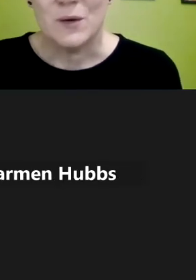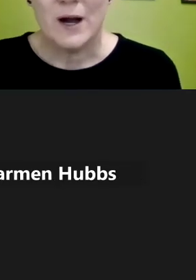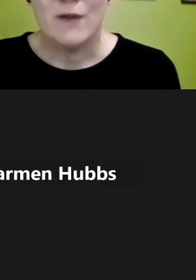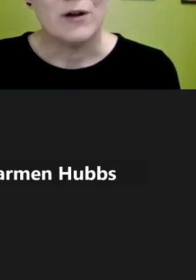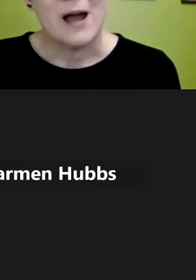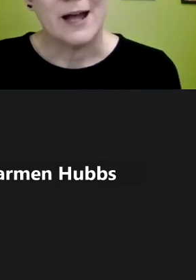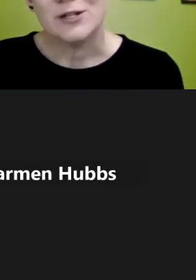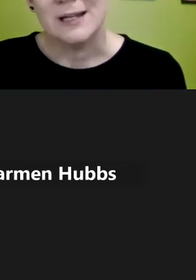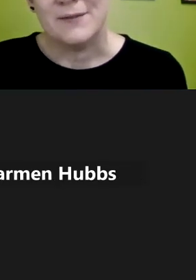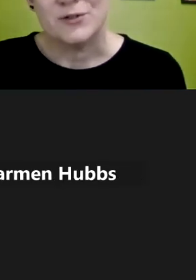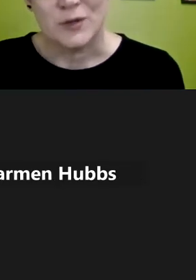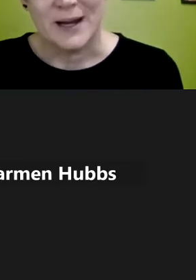be aware of. We're not actually live streamingyo